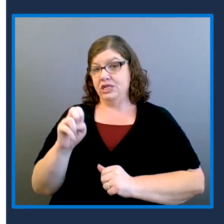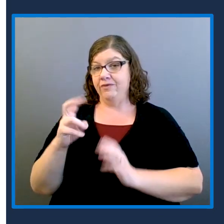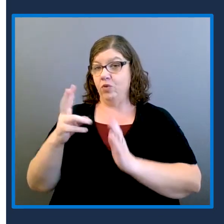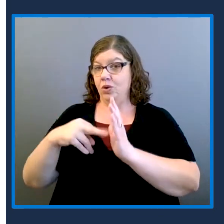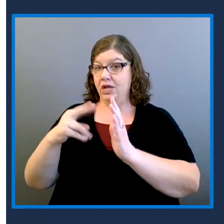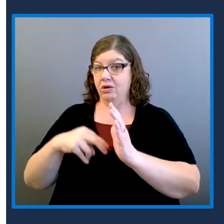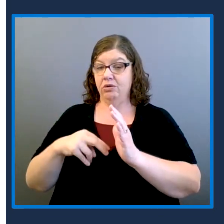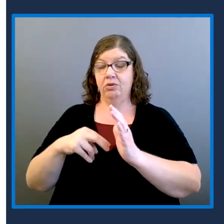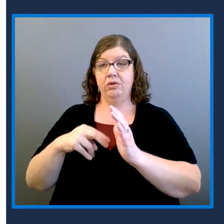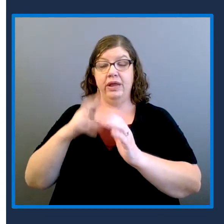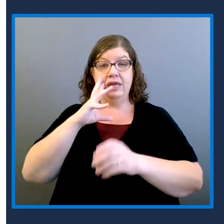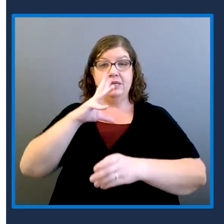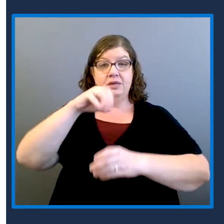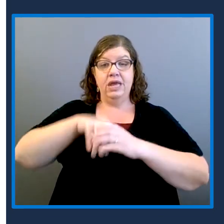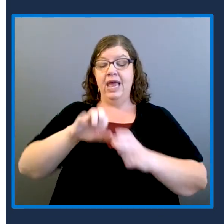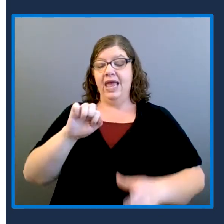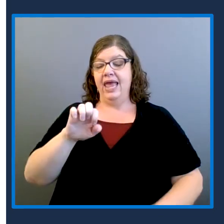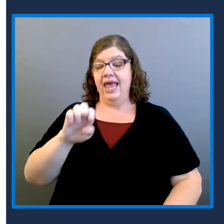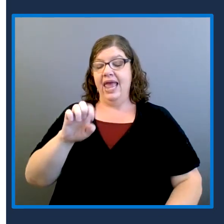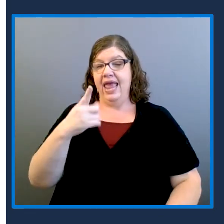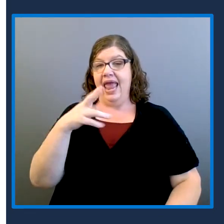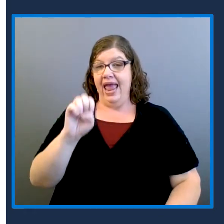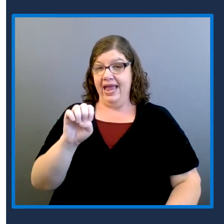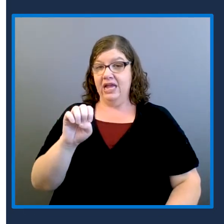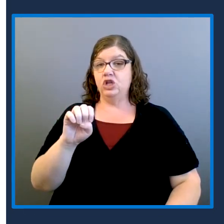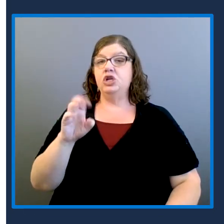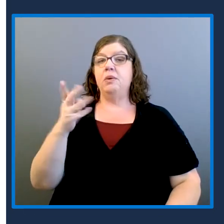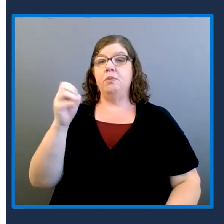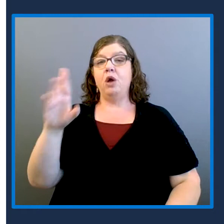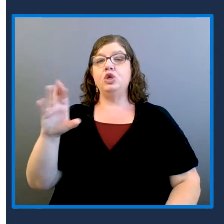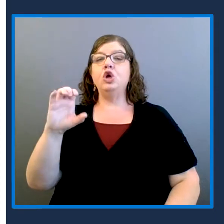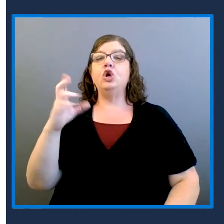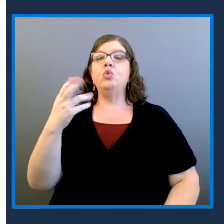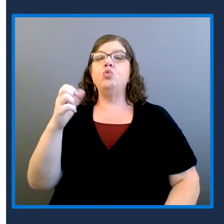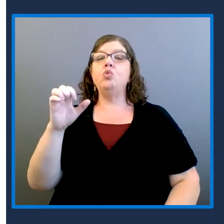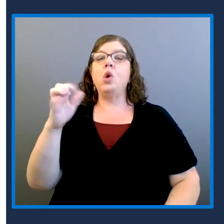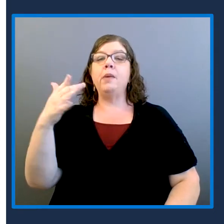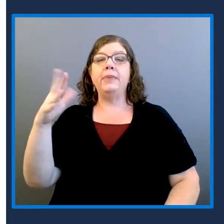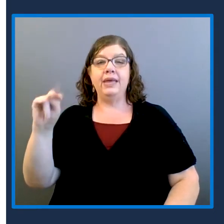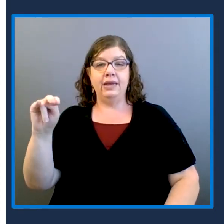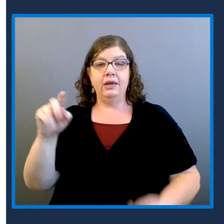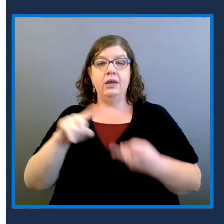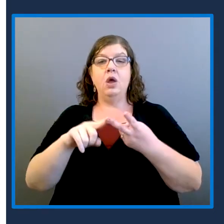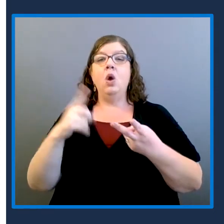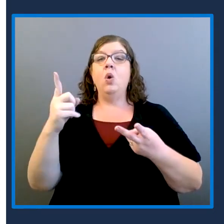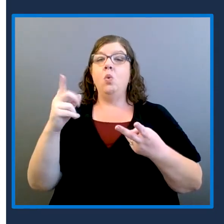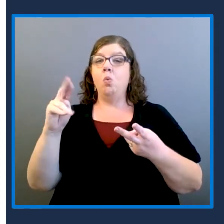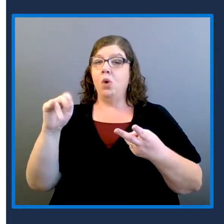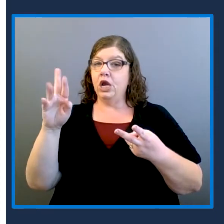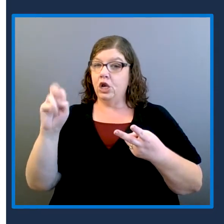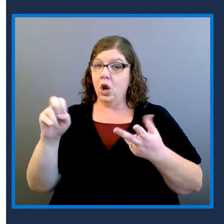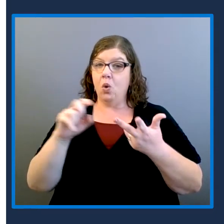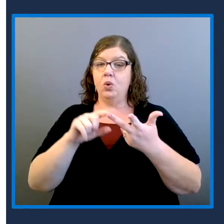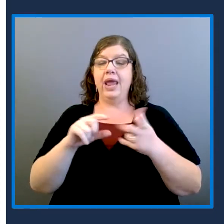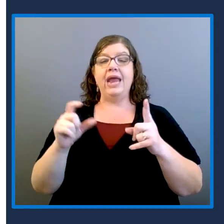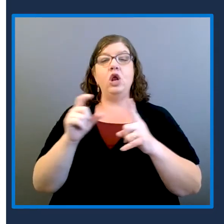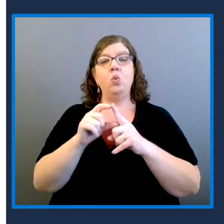immersive reader is available in edge browser the chromium edition it's also available in onenote and in word online